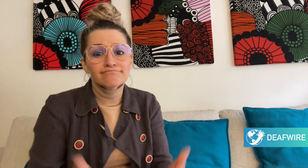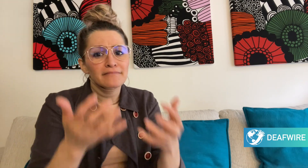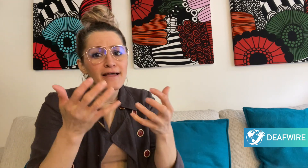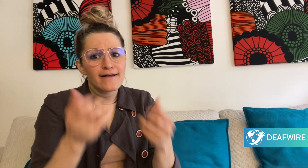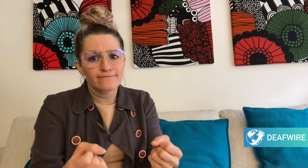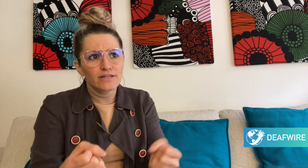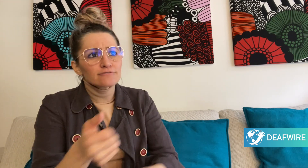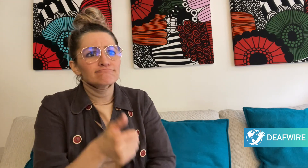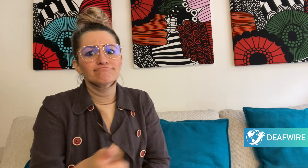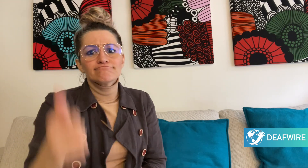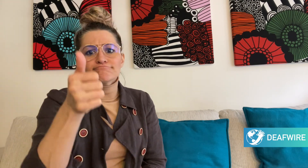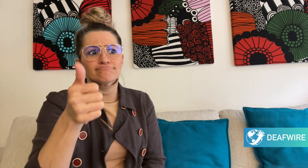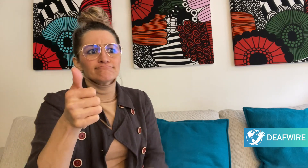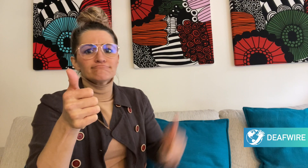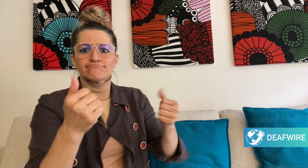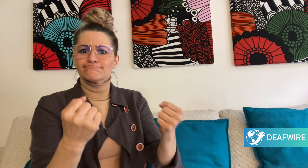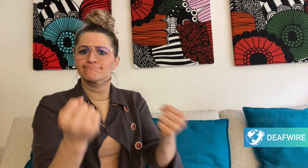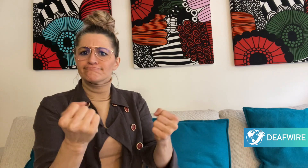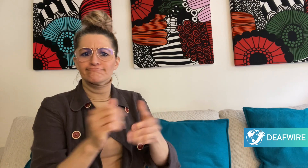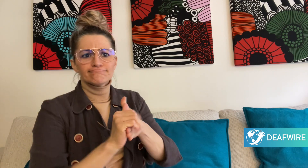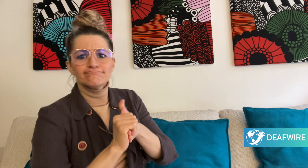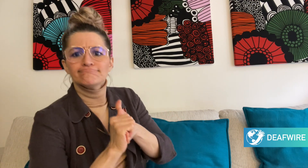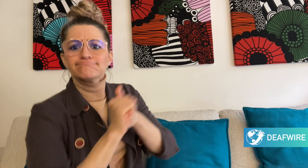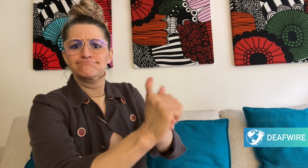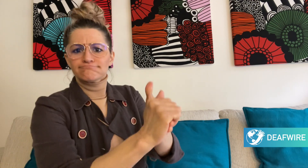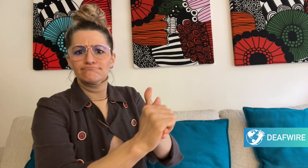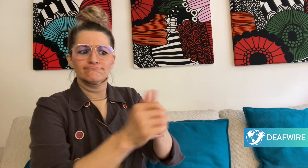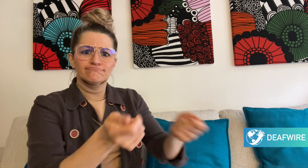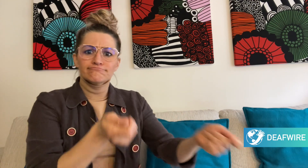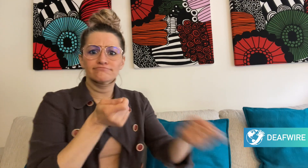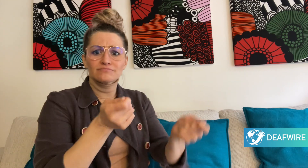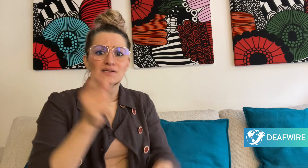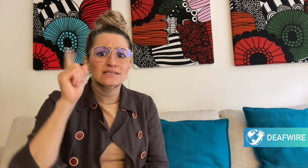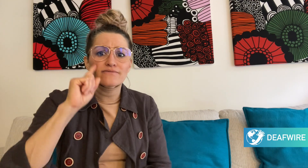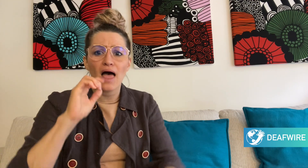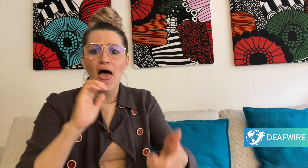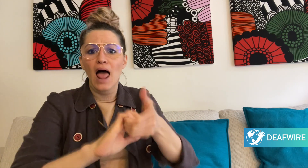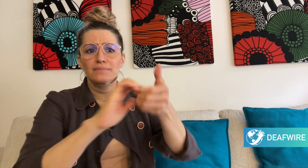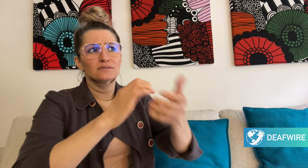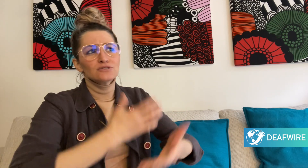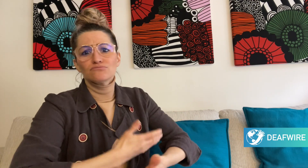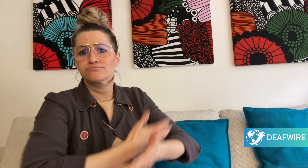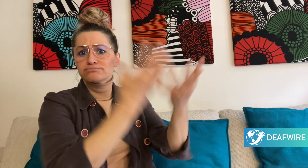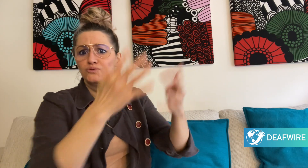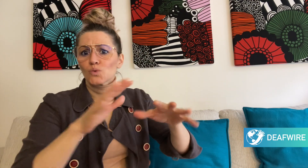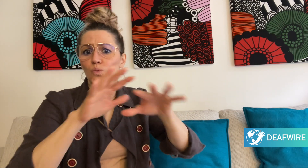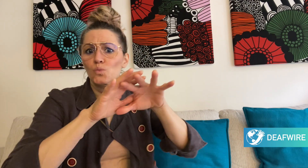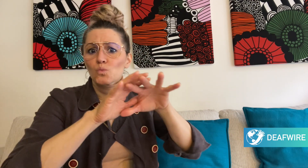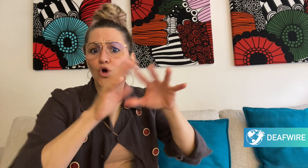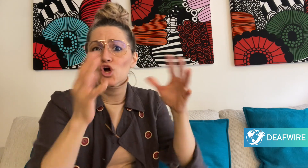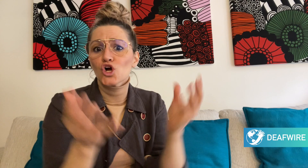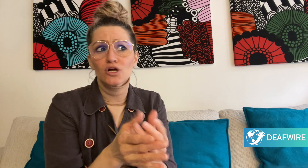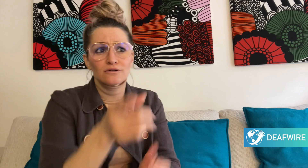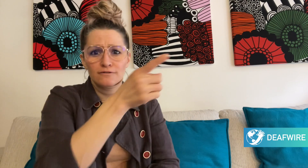There are leaders of Deaf clubs around the world